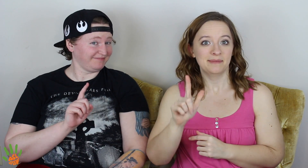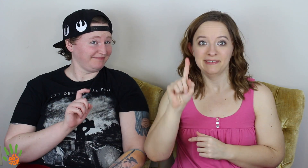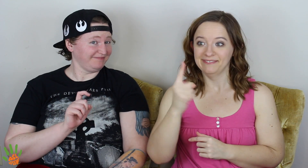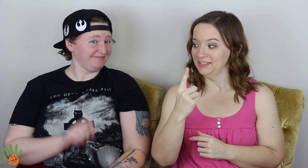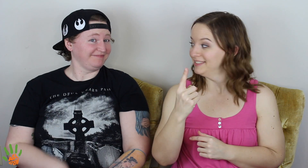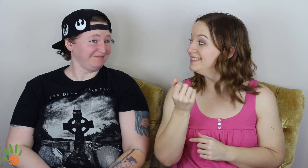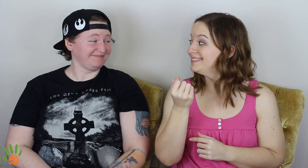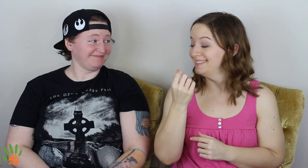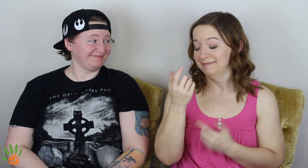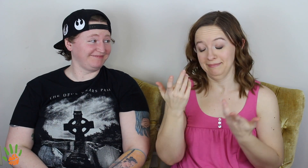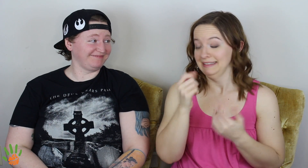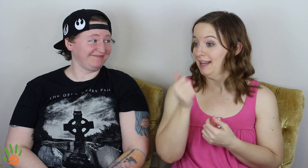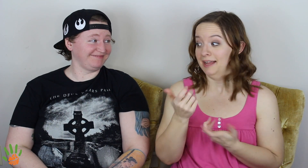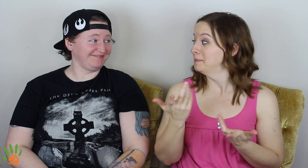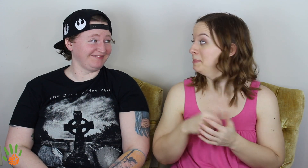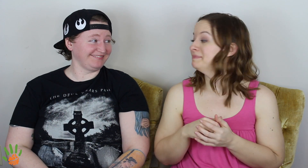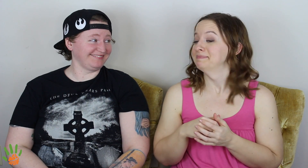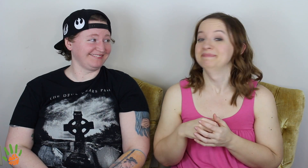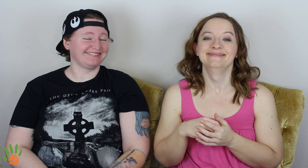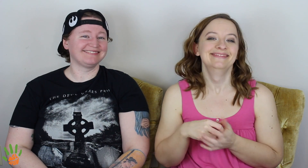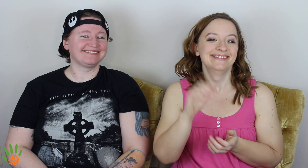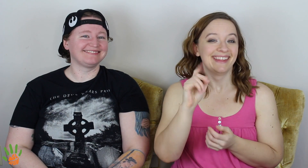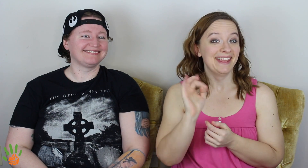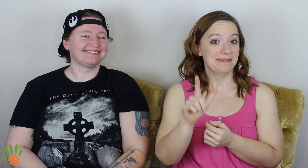But, back then on April 1st... no it's not!